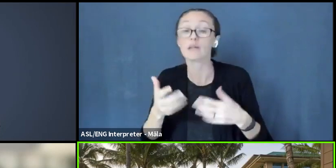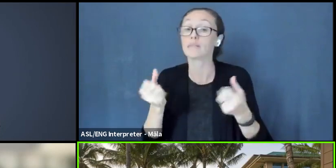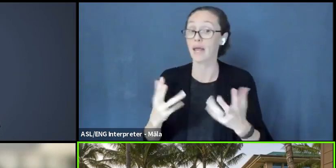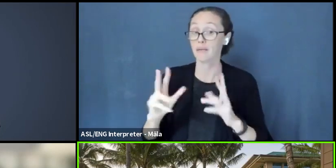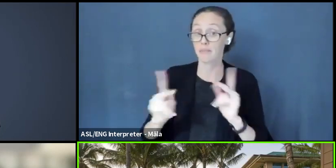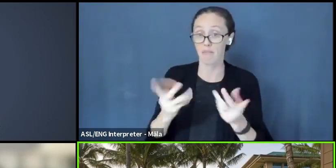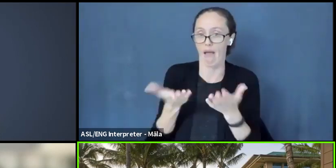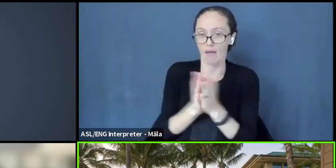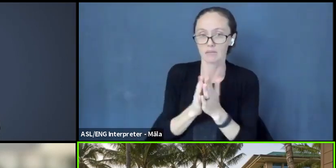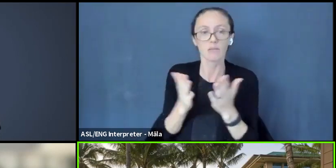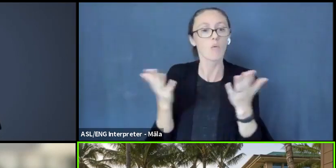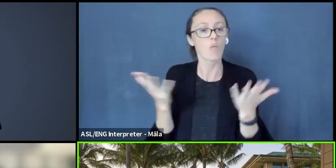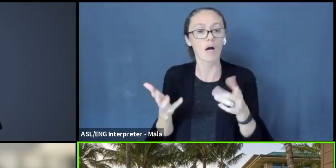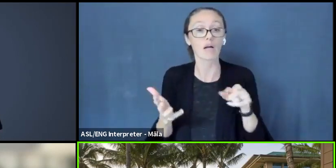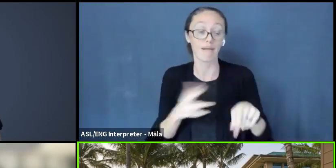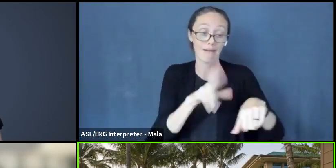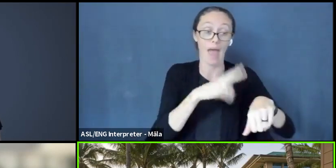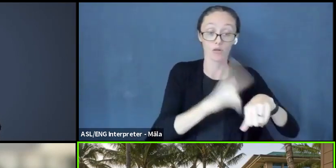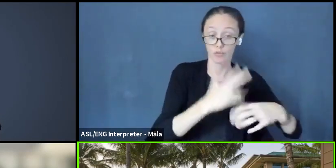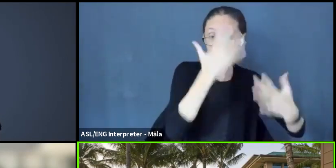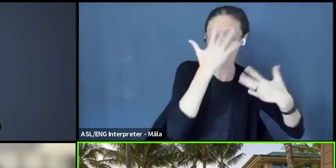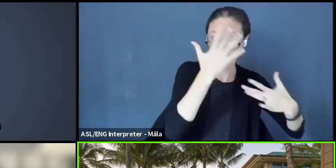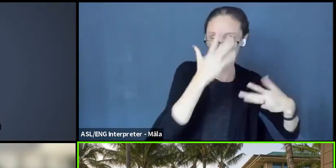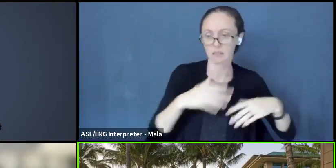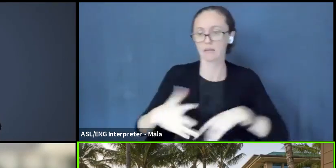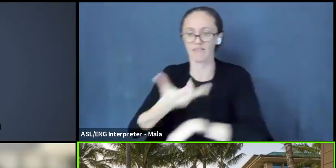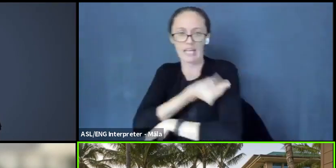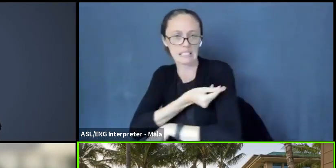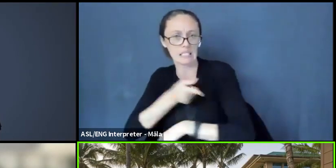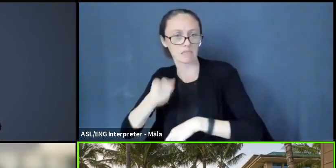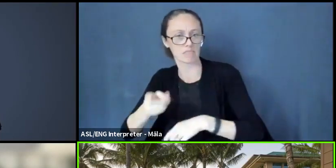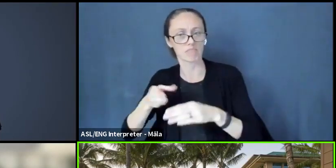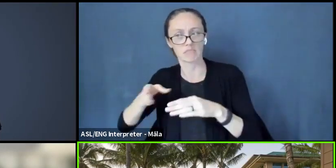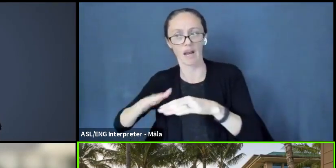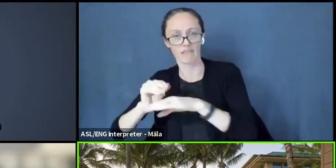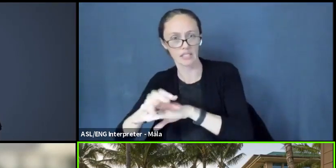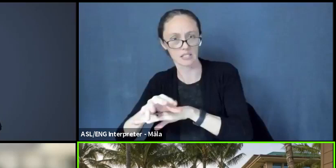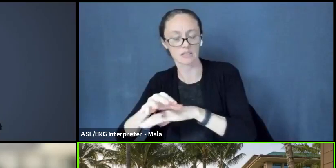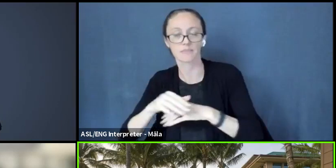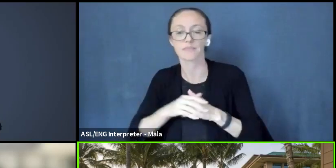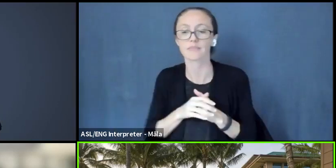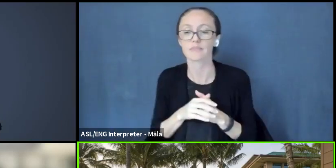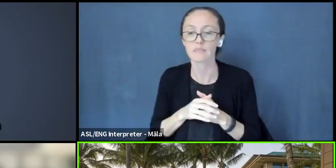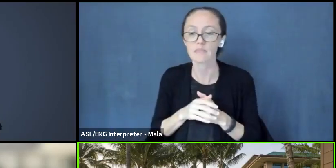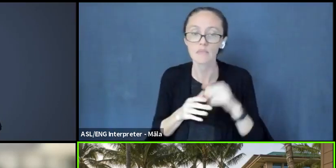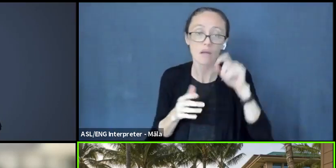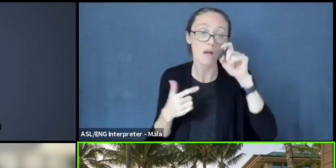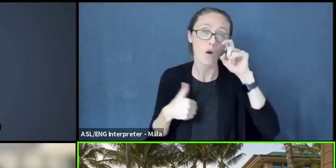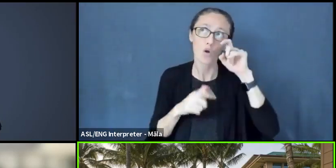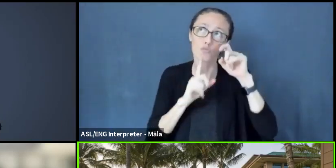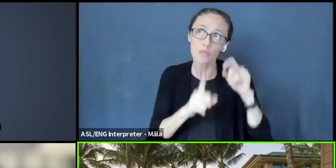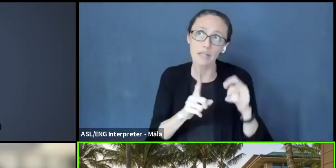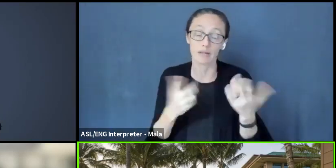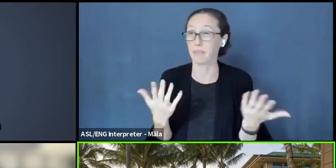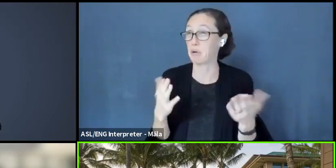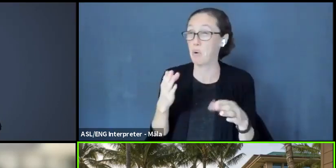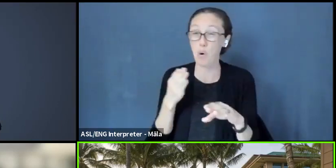getting the natural disease so we do know from over really over a billion doses given